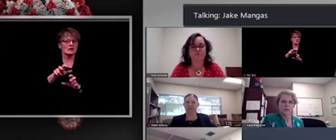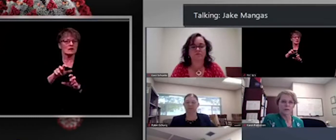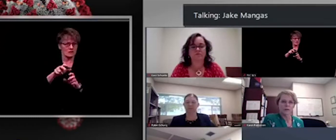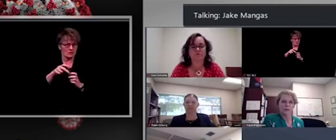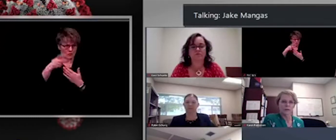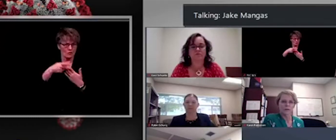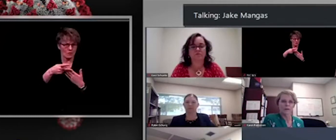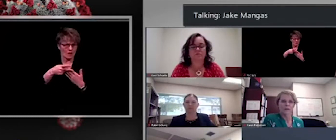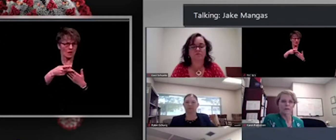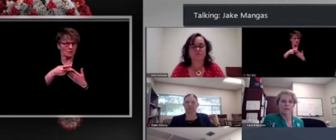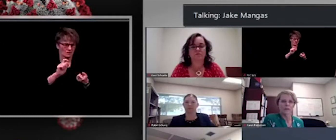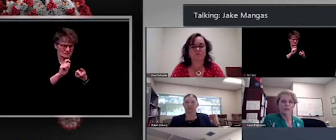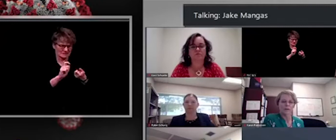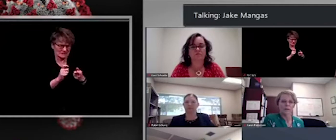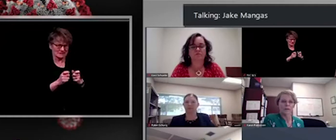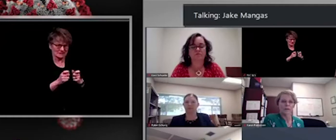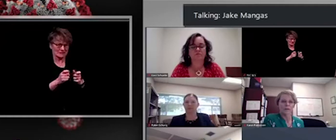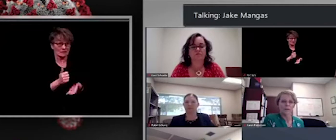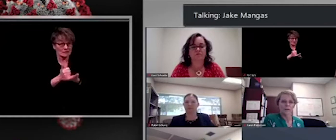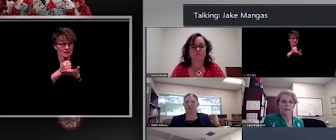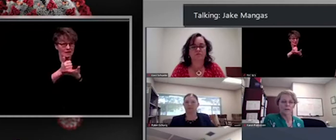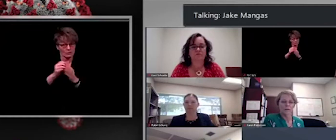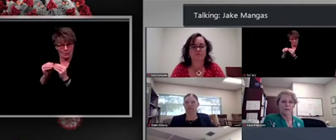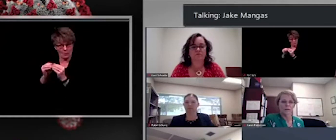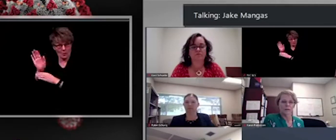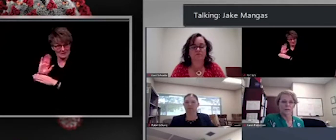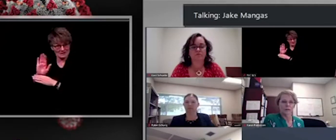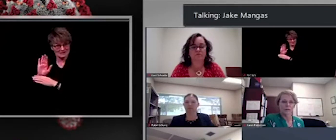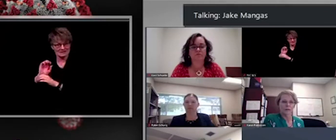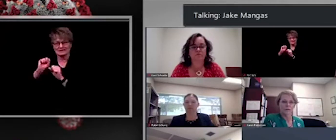we're doing our best to get all of the funds that we have available to us out into the